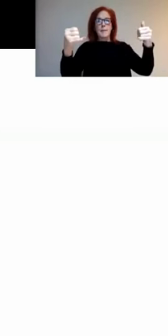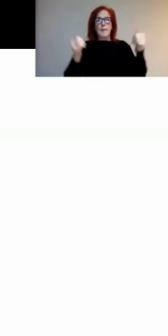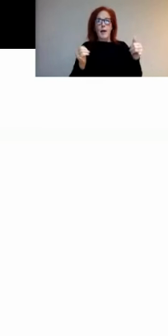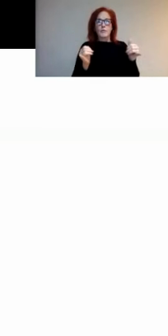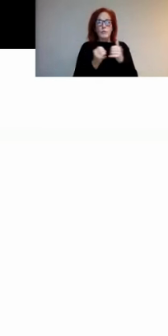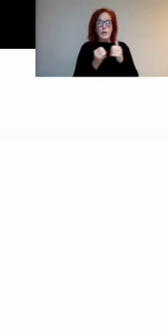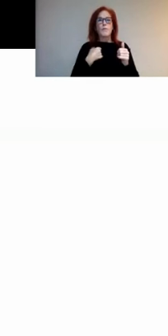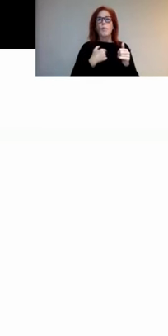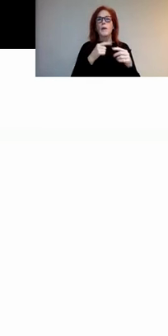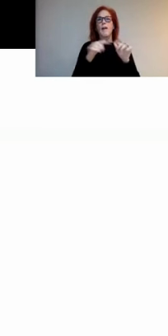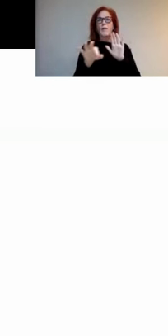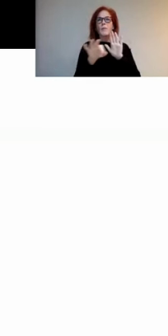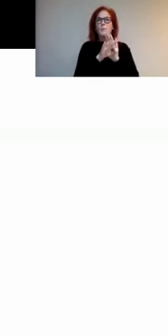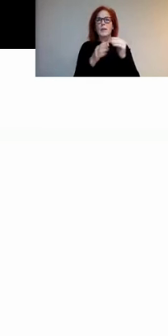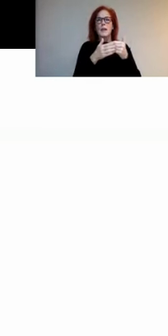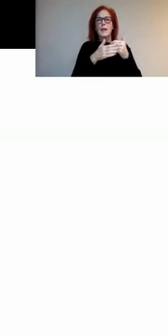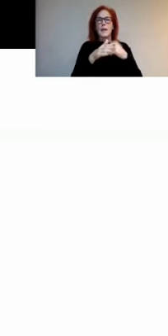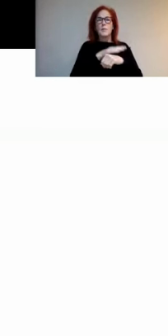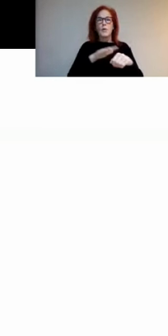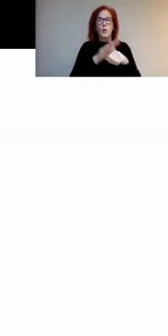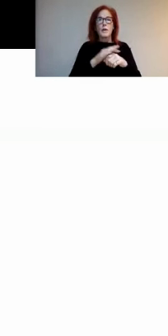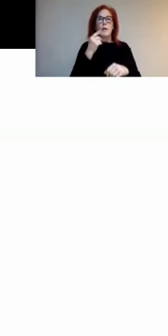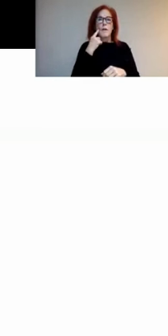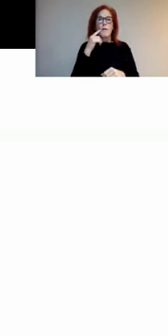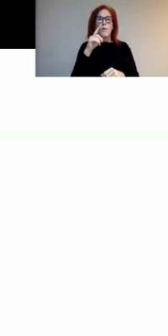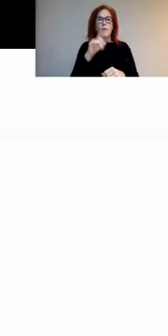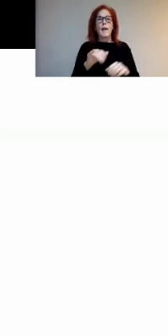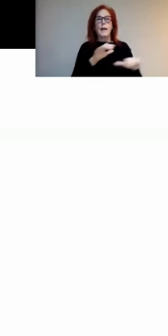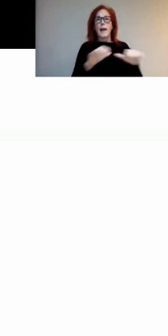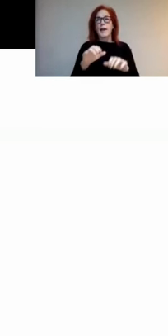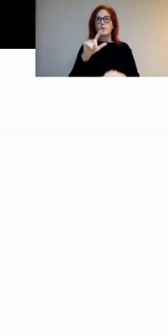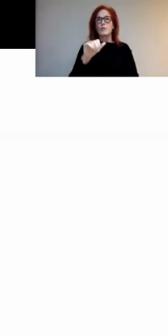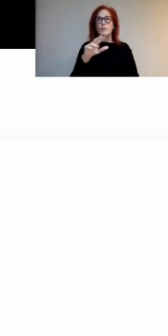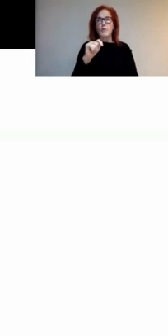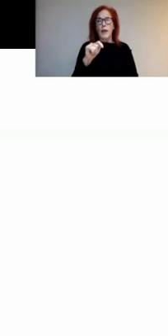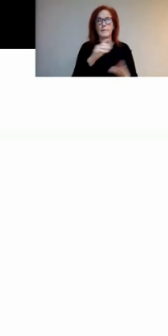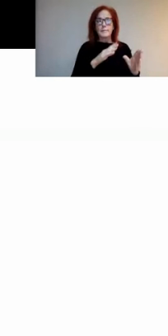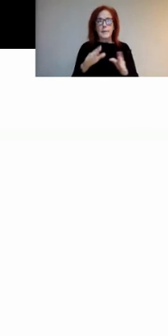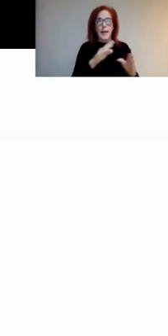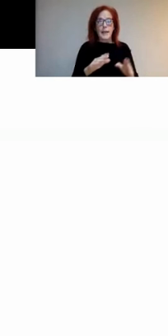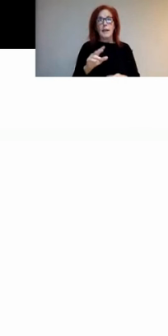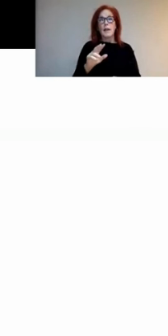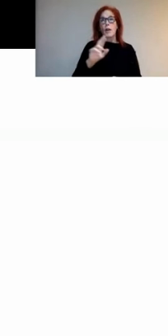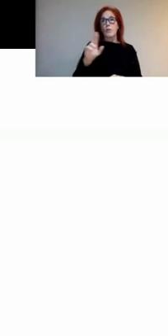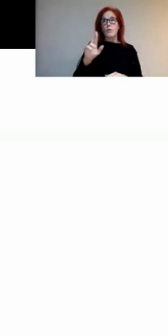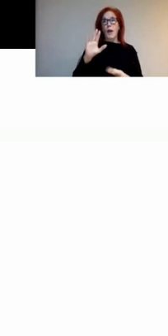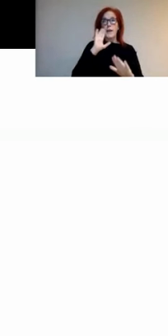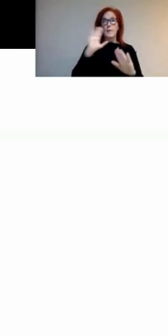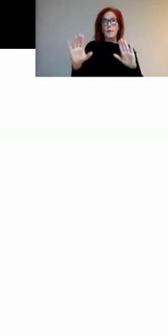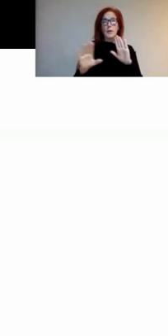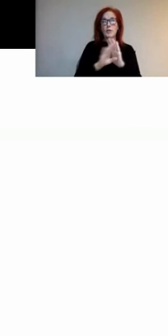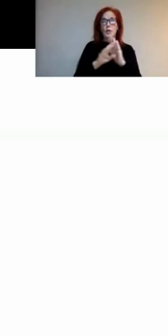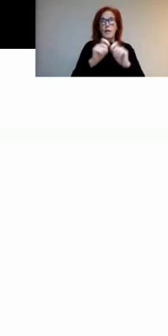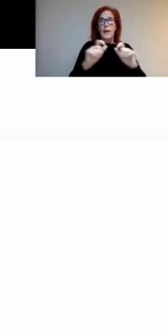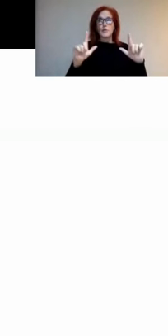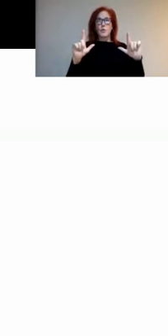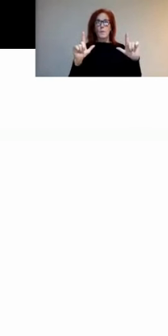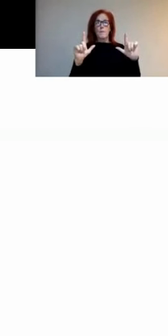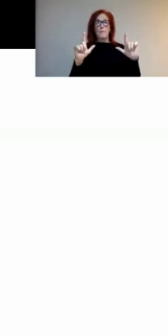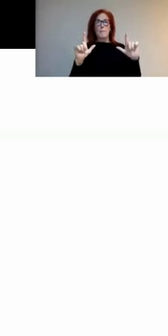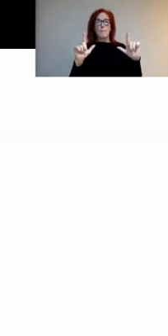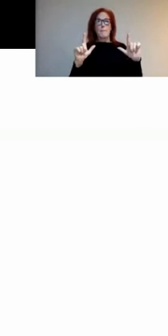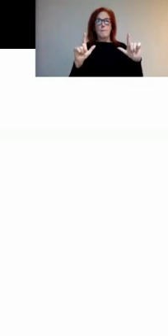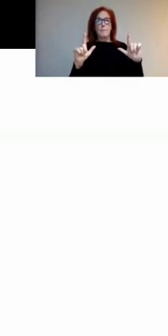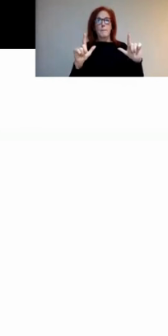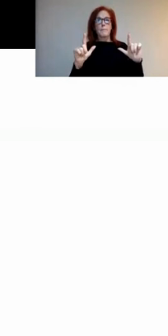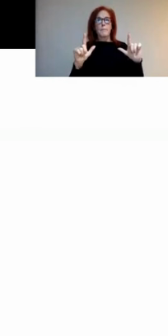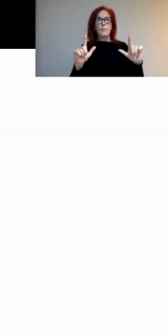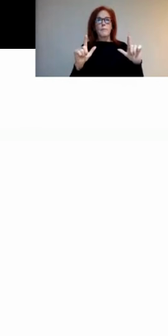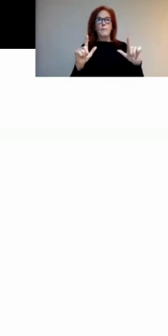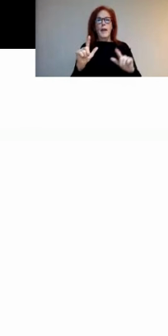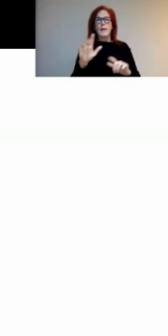So here's the list of people that we've met with. OHA is one of the biggest groups we'd like to meet -- or we're working to meet with that we haven't yet, as one of the ways that we can leverage our funds is through the use of Section 8 vouchers as rental assistance.